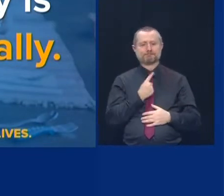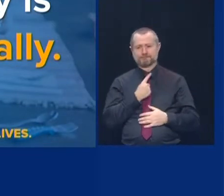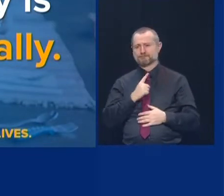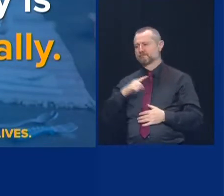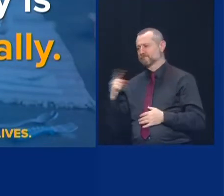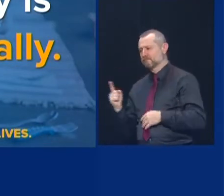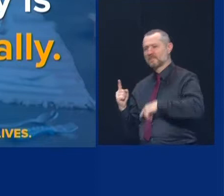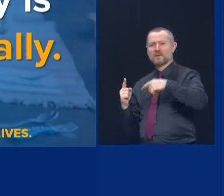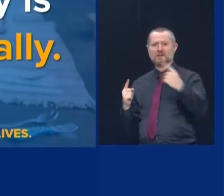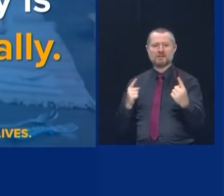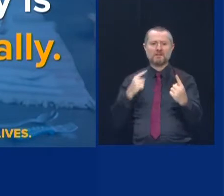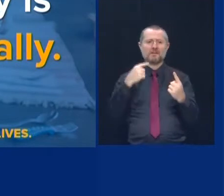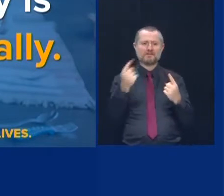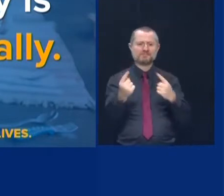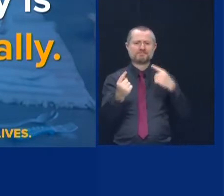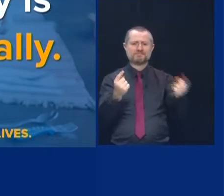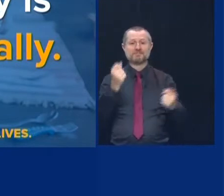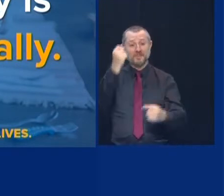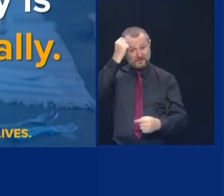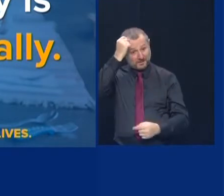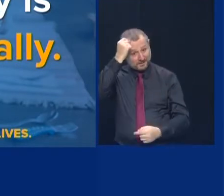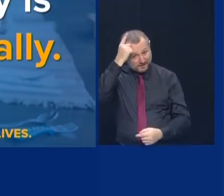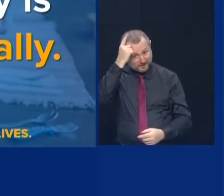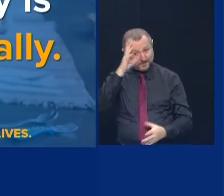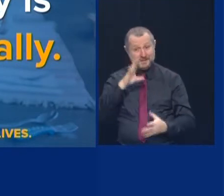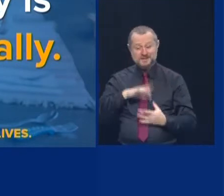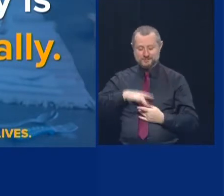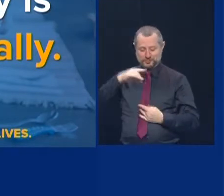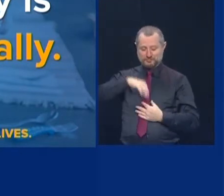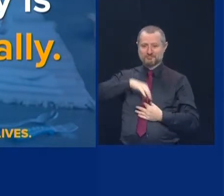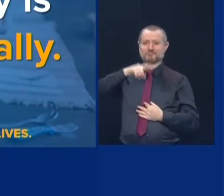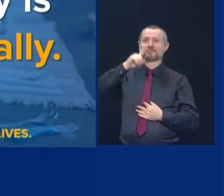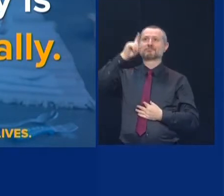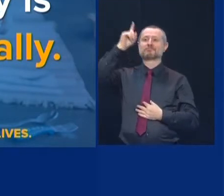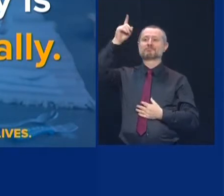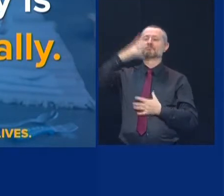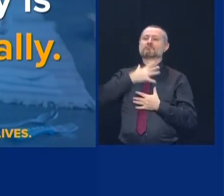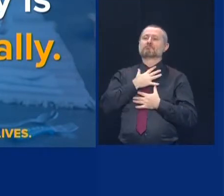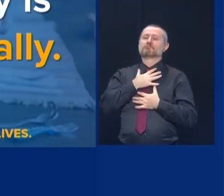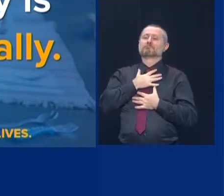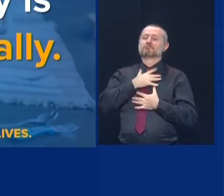WHY DON'T WE REALLY HONOR THAT THIS THANKSGIVING. AND SAYING, YES, WE'RE GOING TO